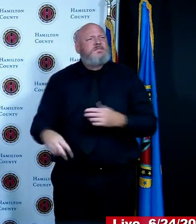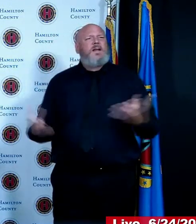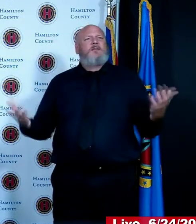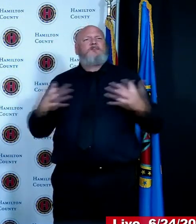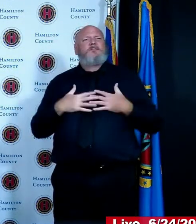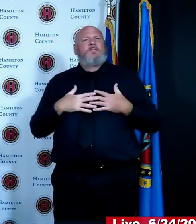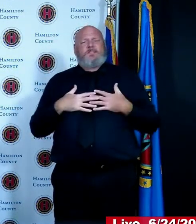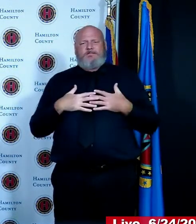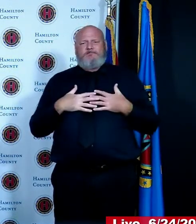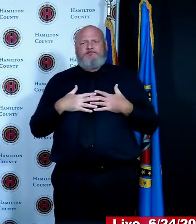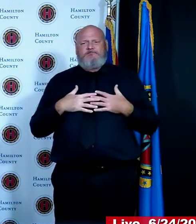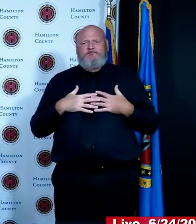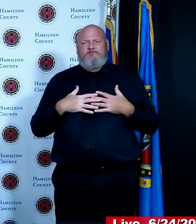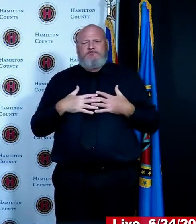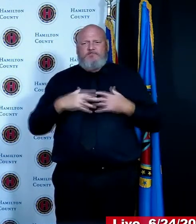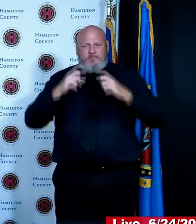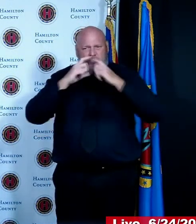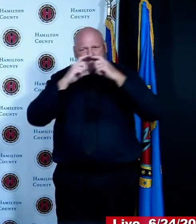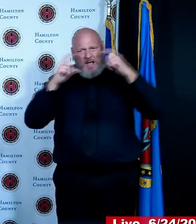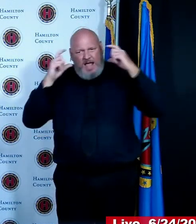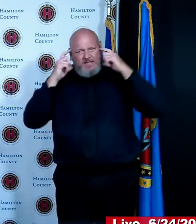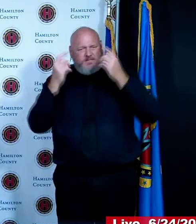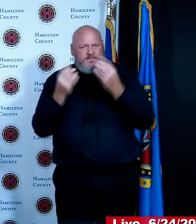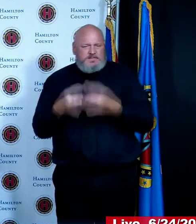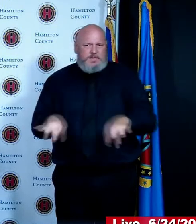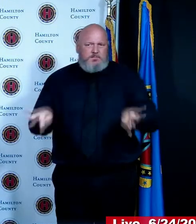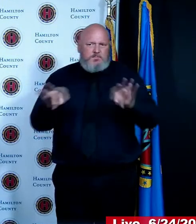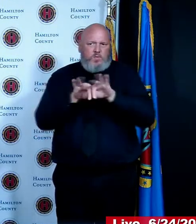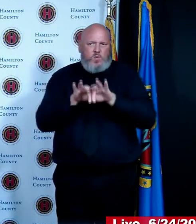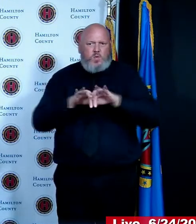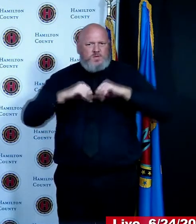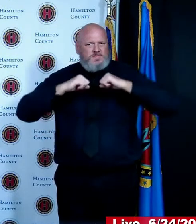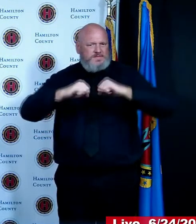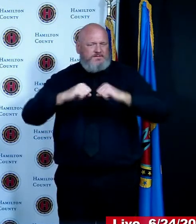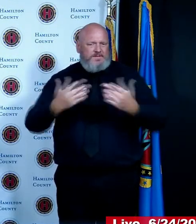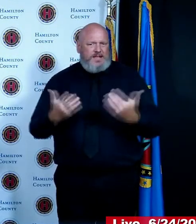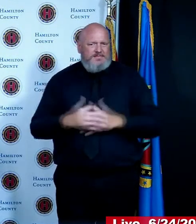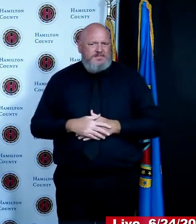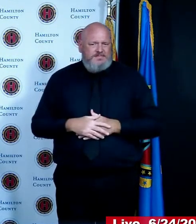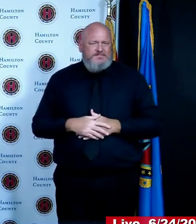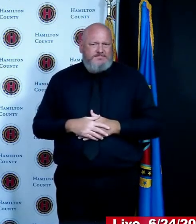simple ways you can protect others whether you're at the grocery Little